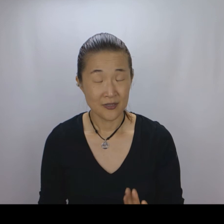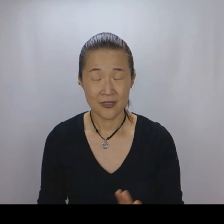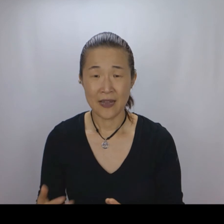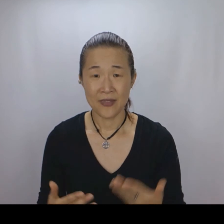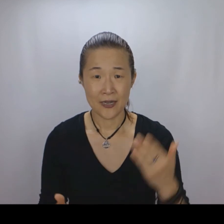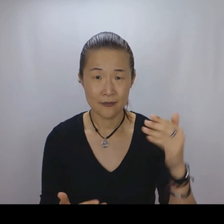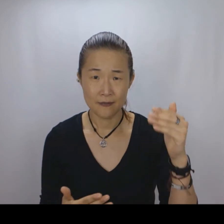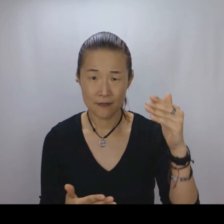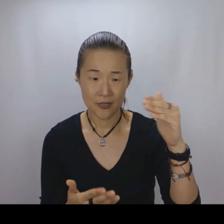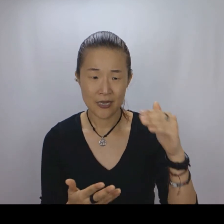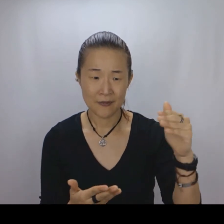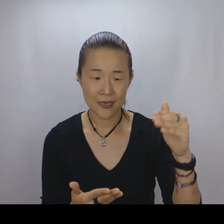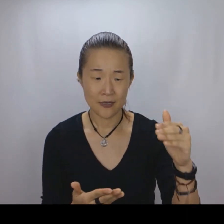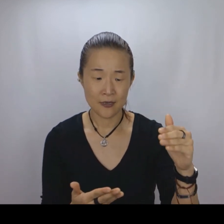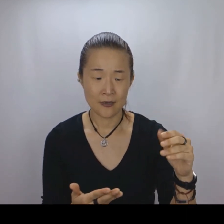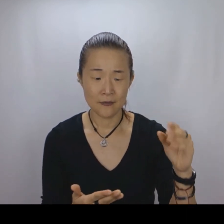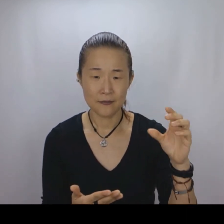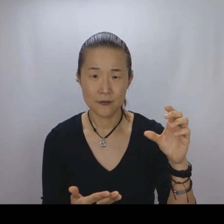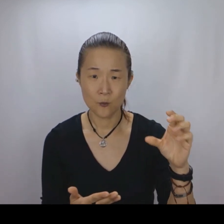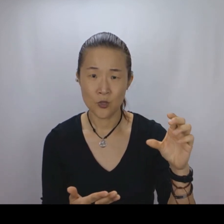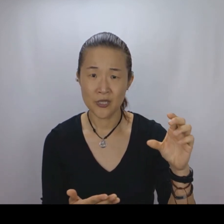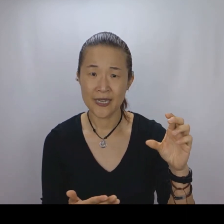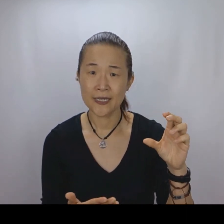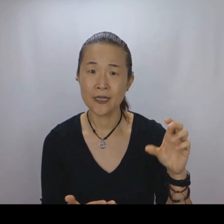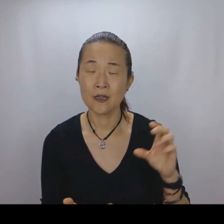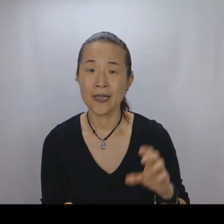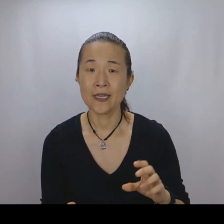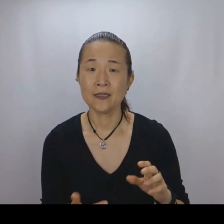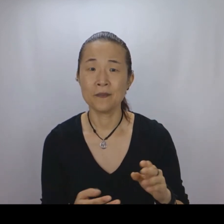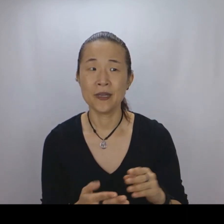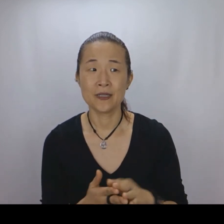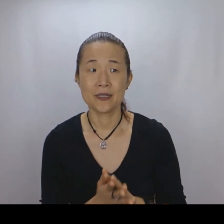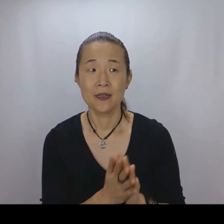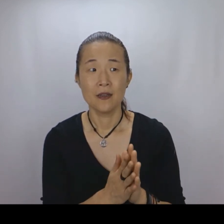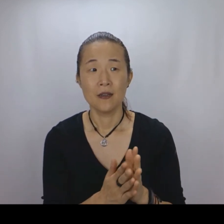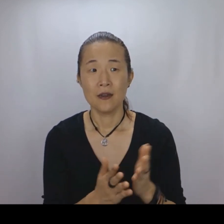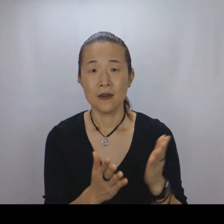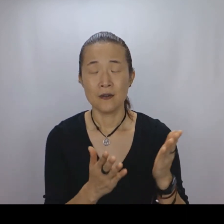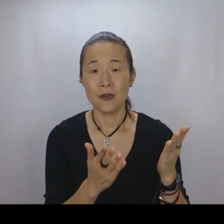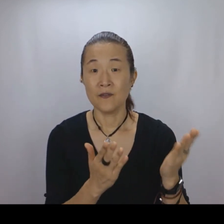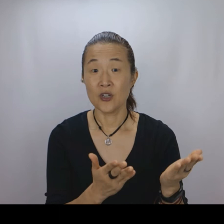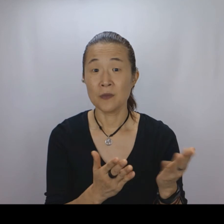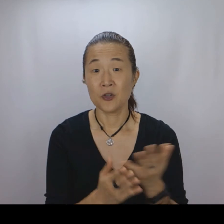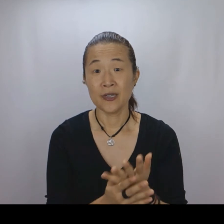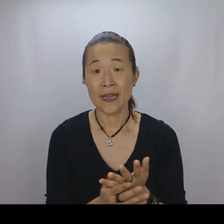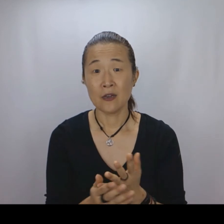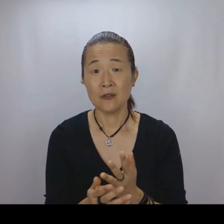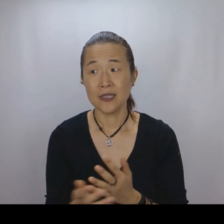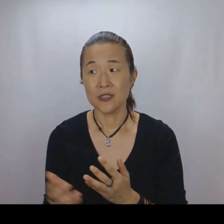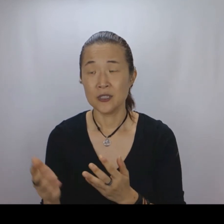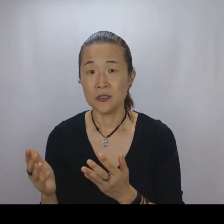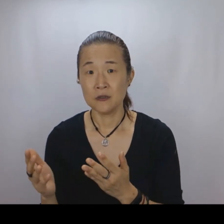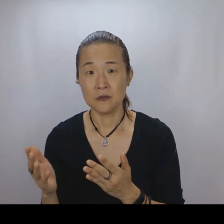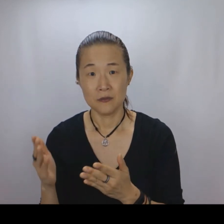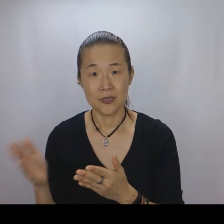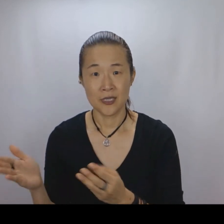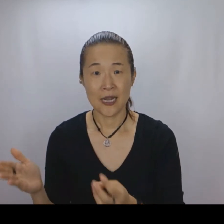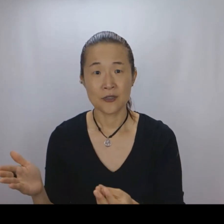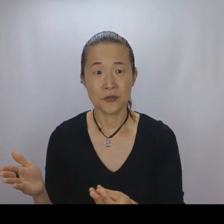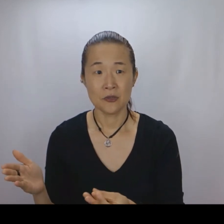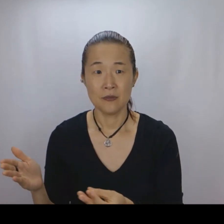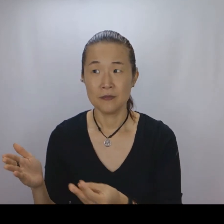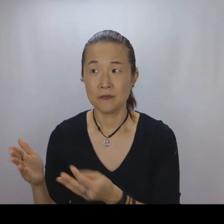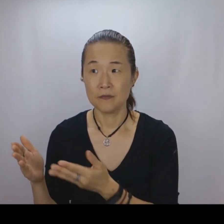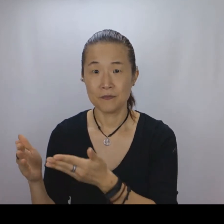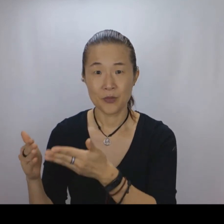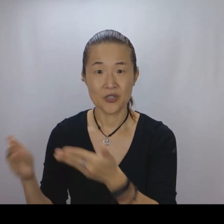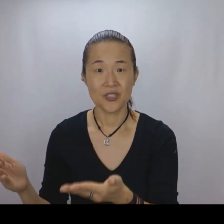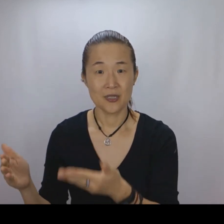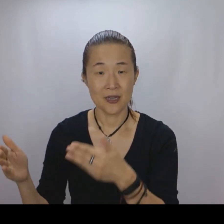You have that, you have that word ending on the end that makes a verb or a noun into an actual person.